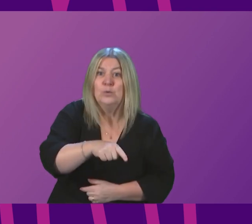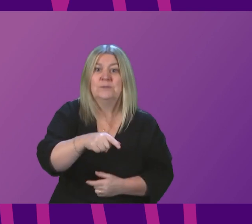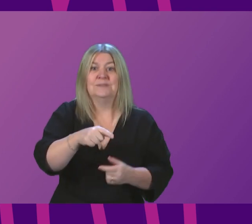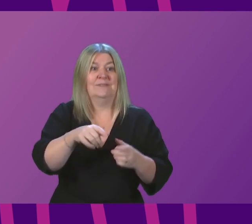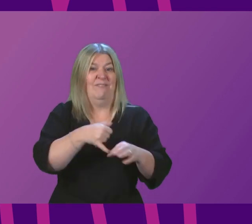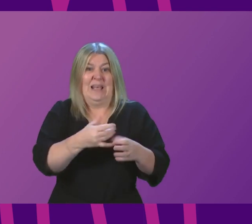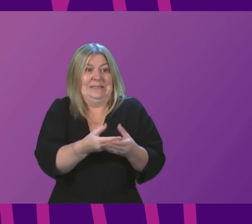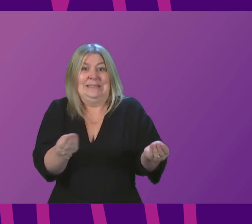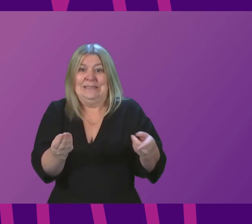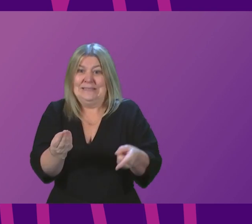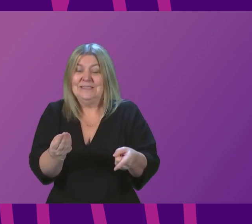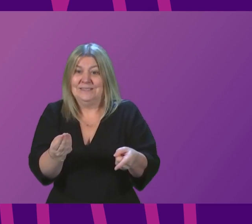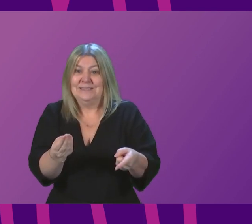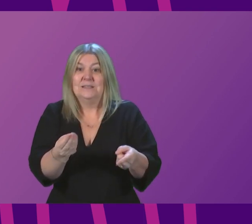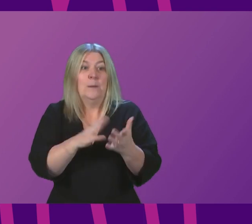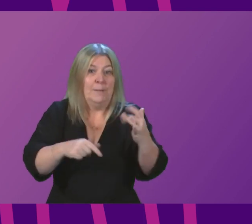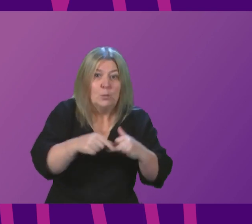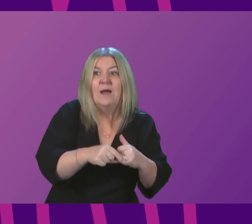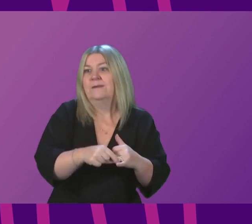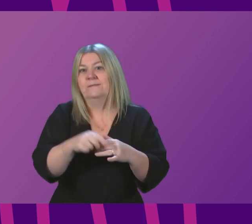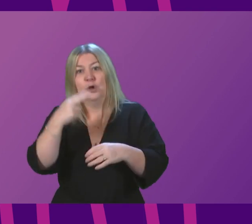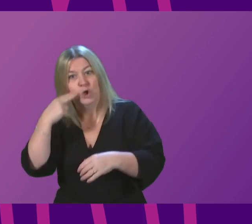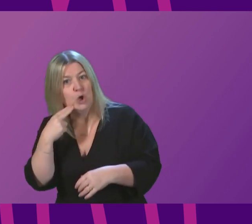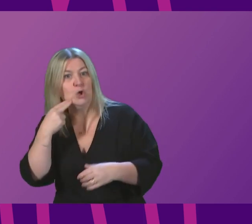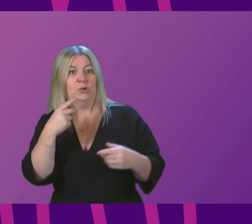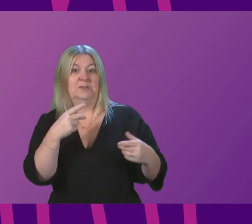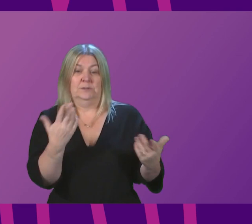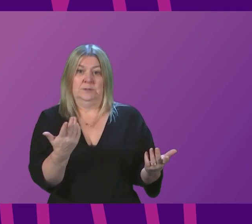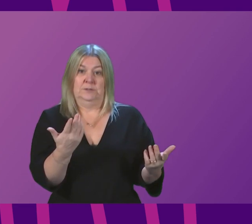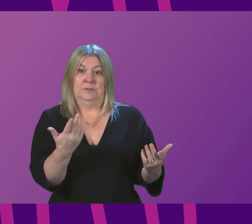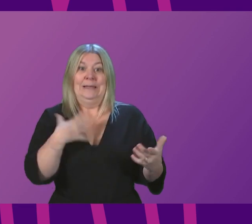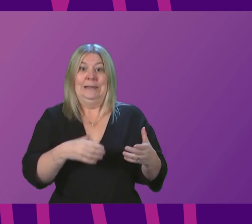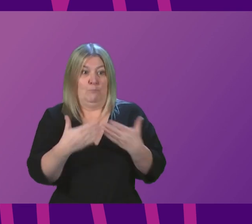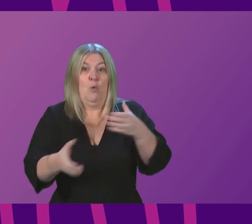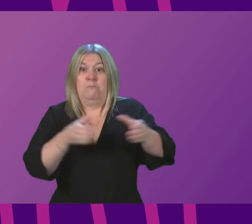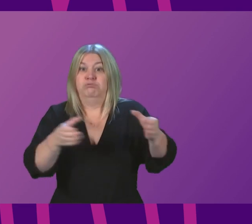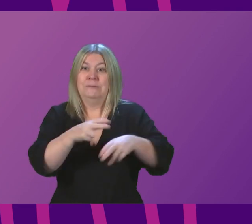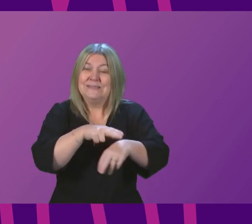Let us not forget that Nicola Sturgeon, as health secretary, cut the number of training places.